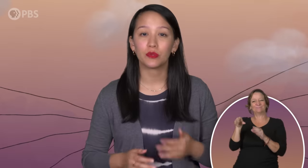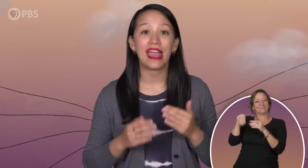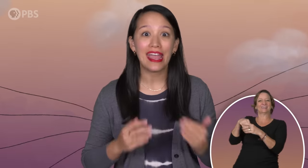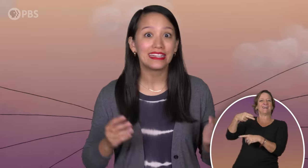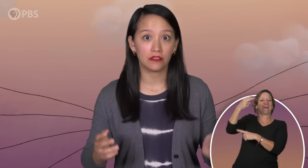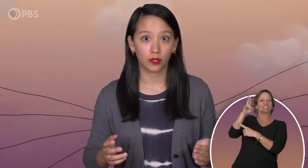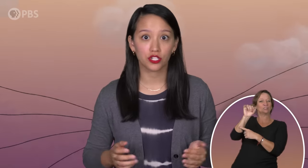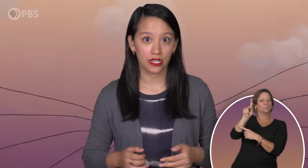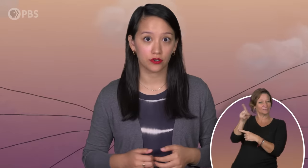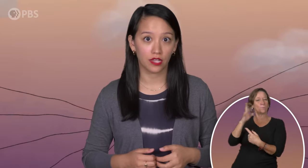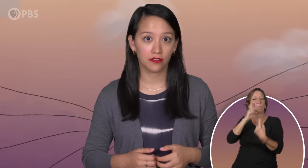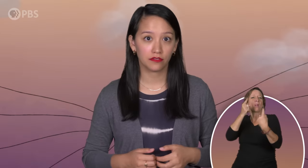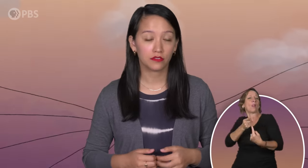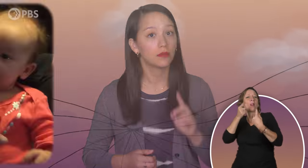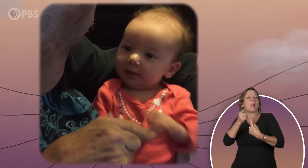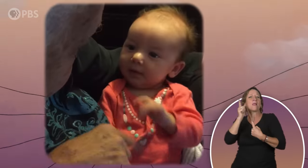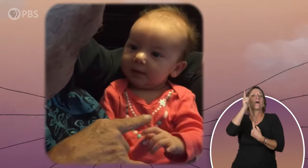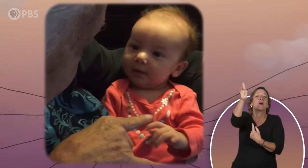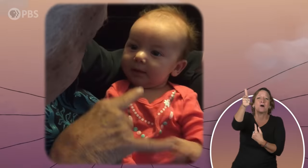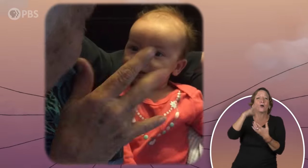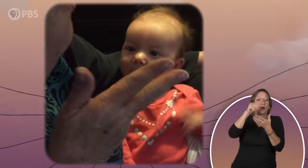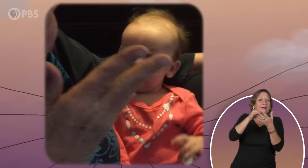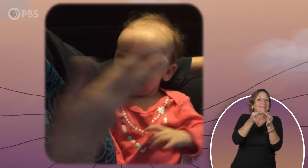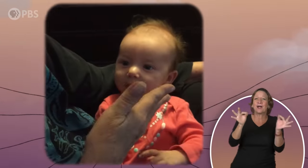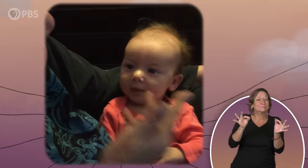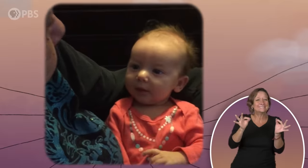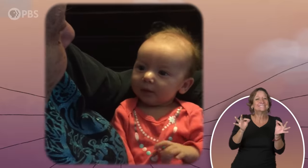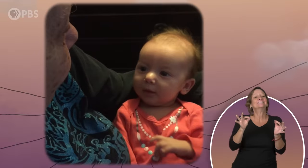with any language later in life. But the reverse is also true.